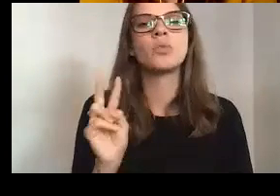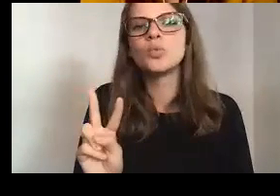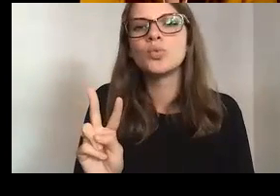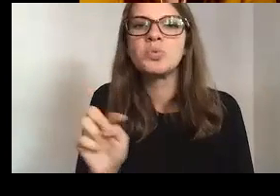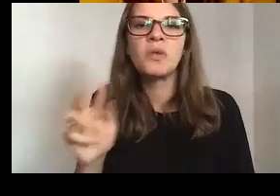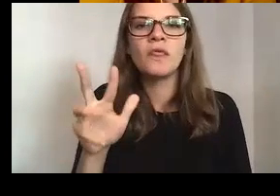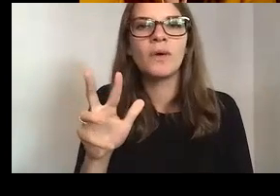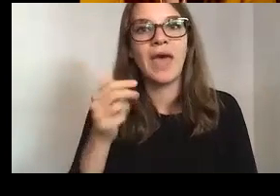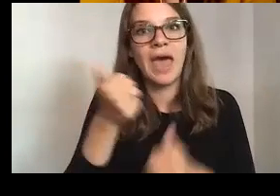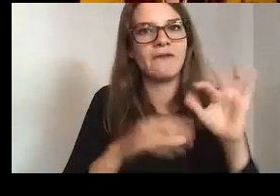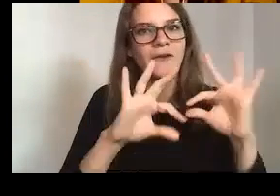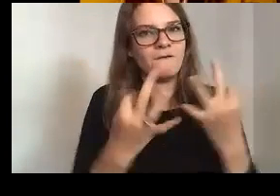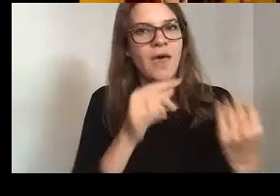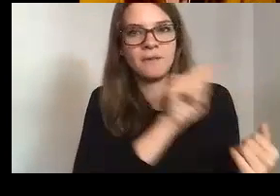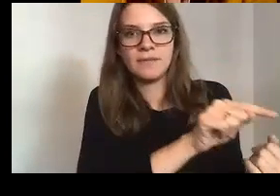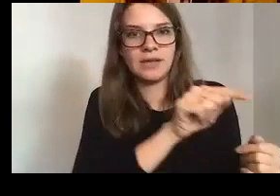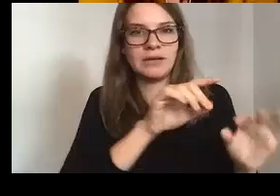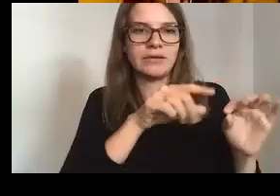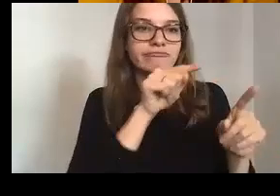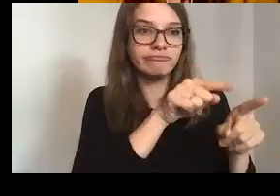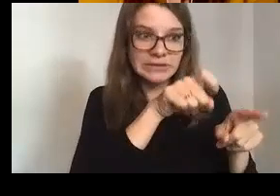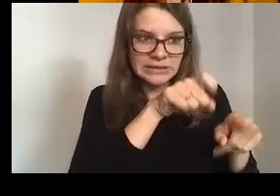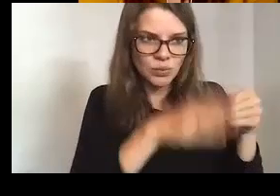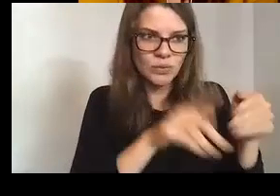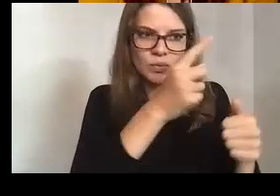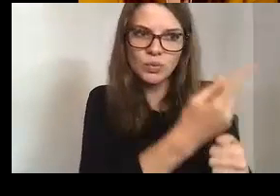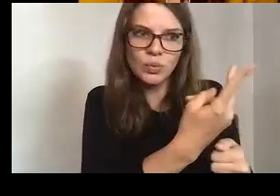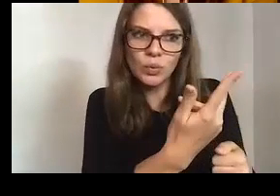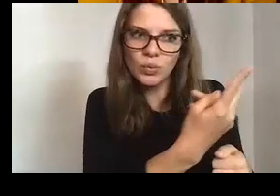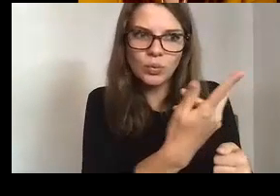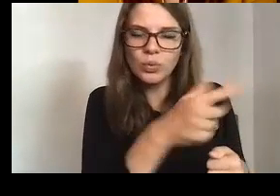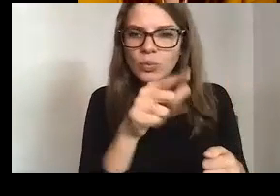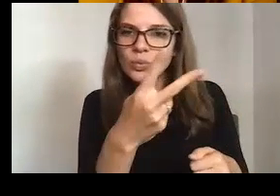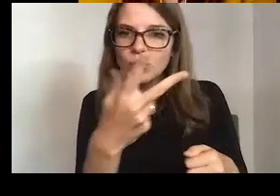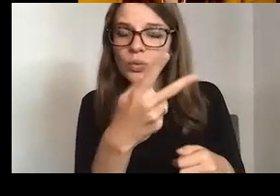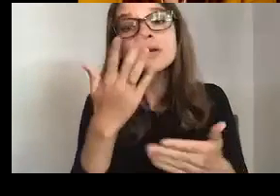family member needs to get done today and for some kids that looks a lot different than for